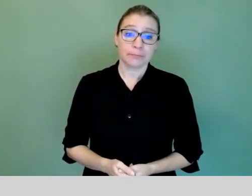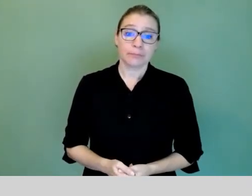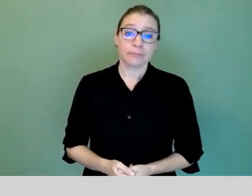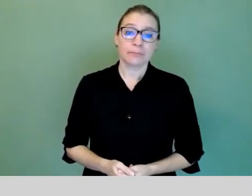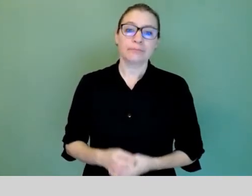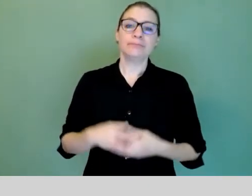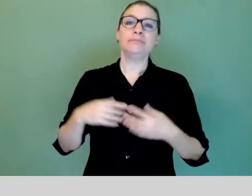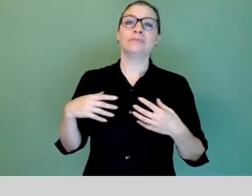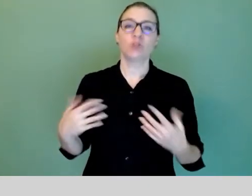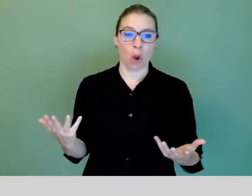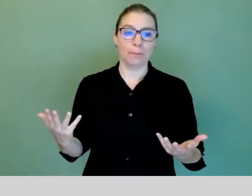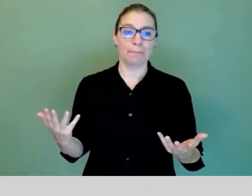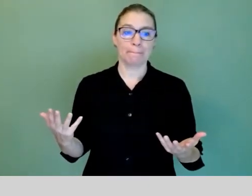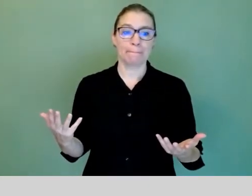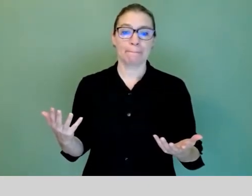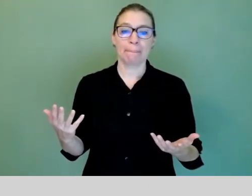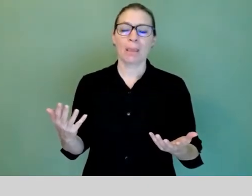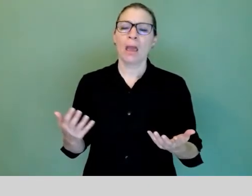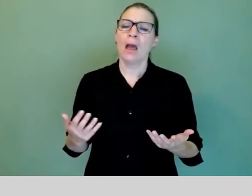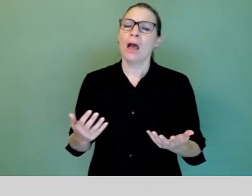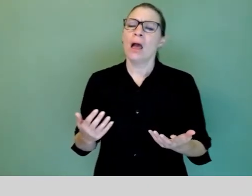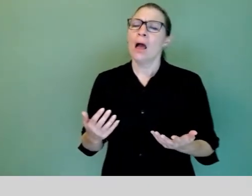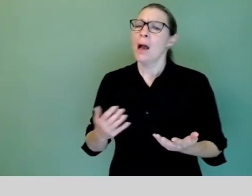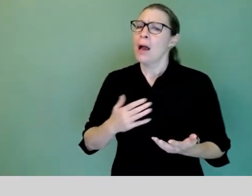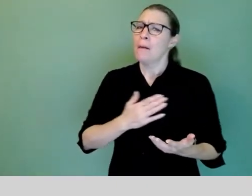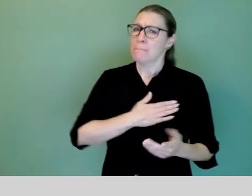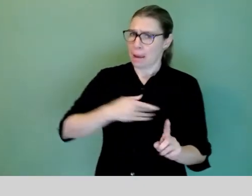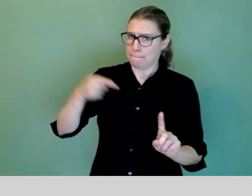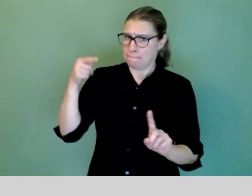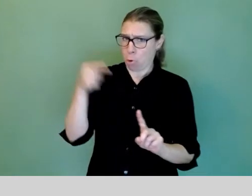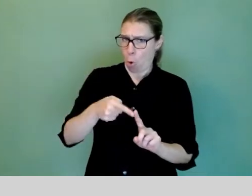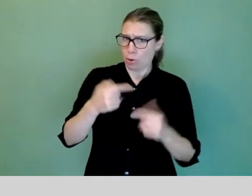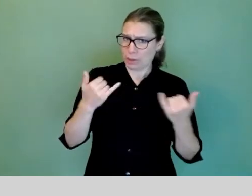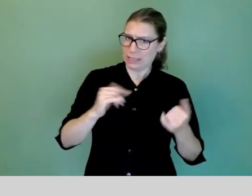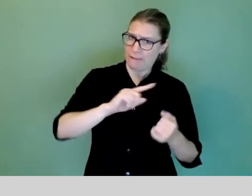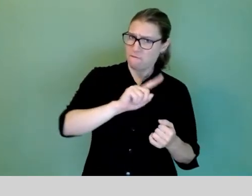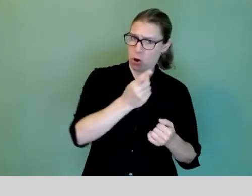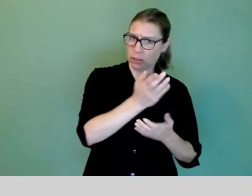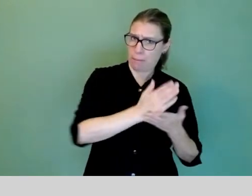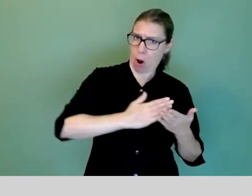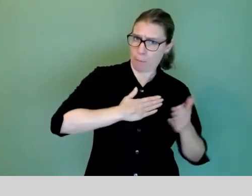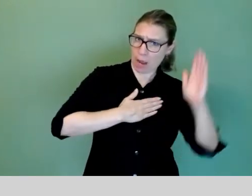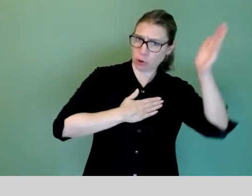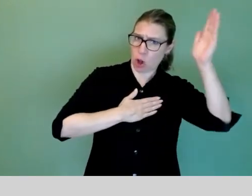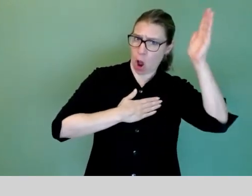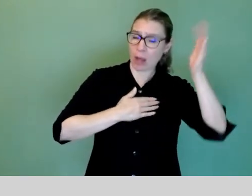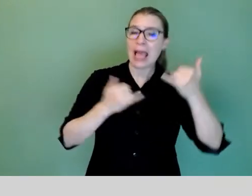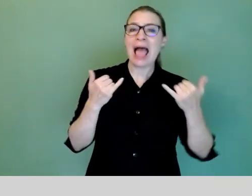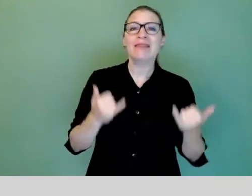So the main thing I've been getting at in this part of the talk is that these special or dunder methods